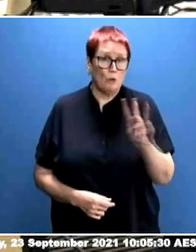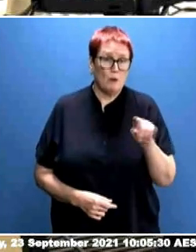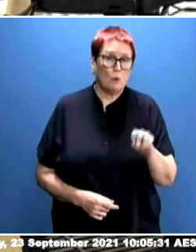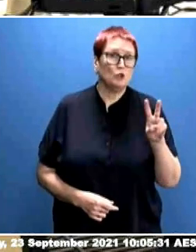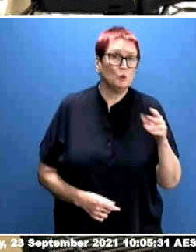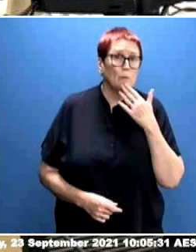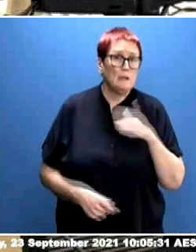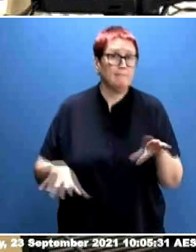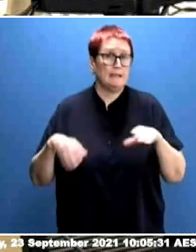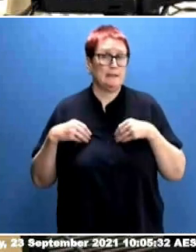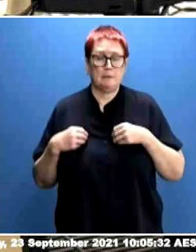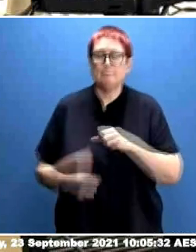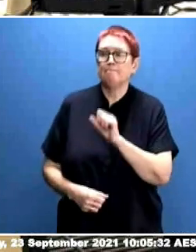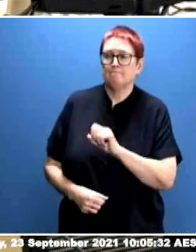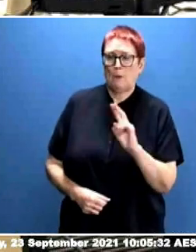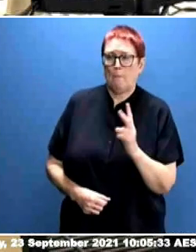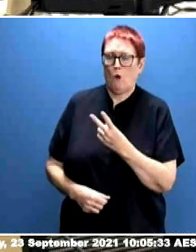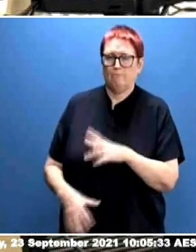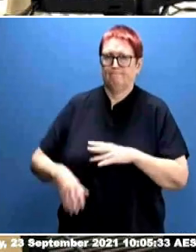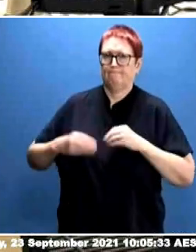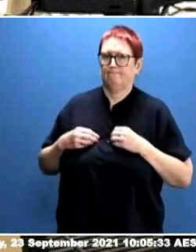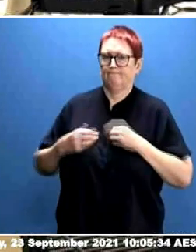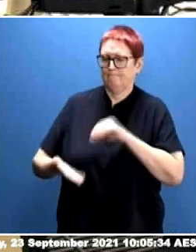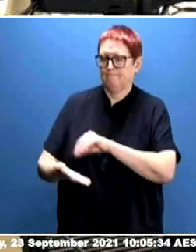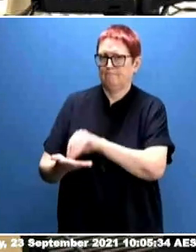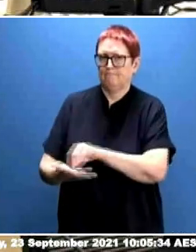Yes, those additional two documents can be admitted into evidence,